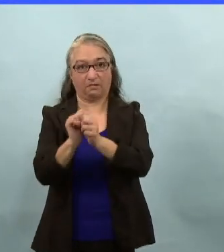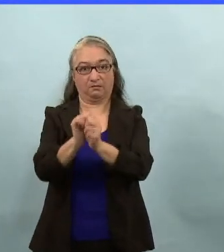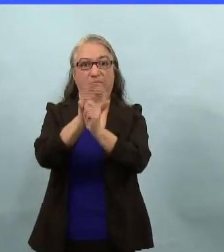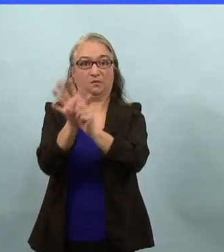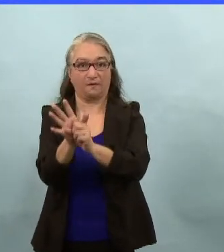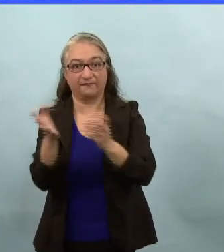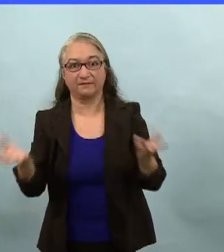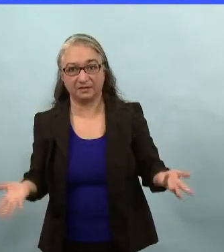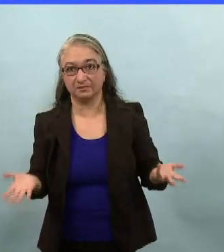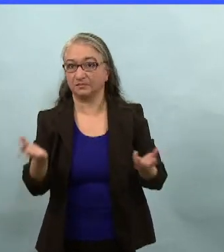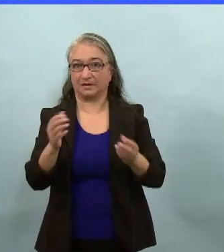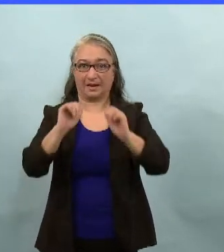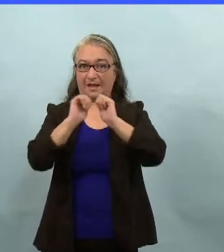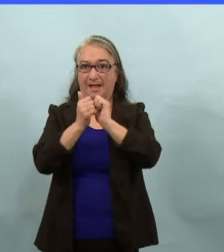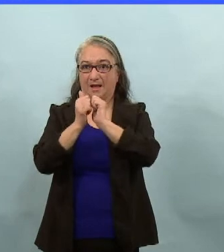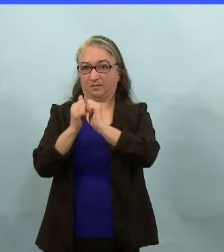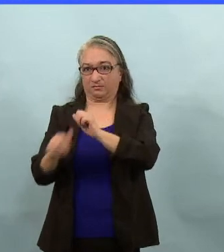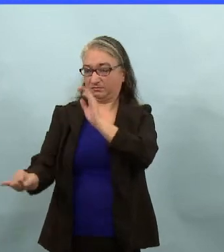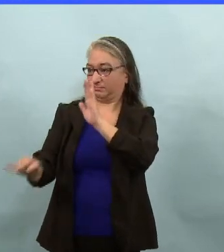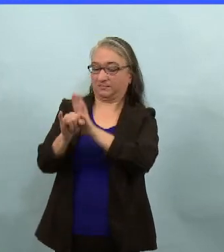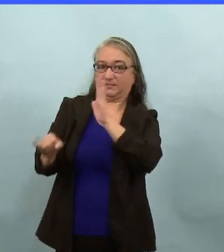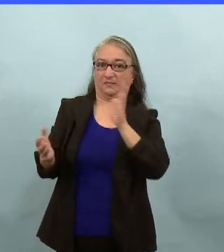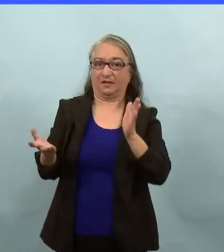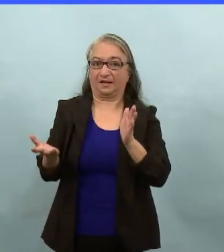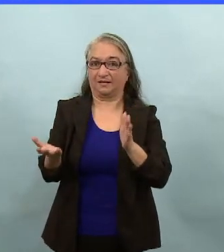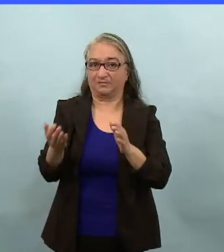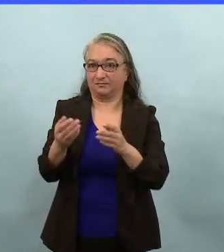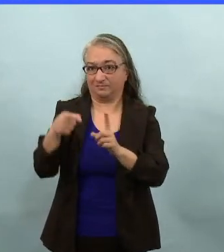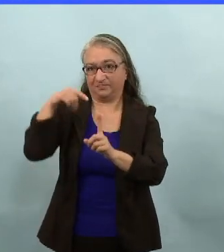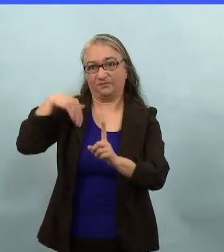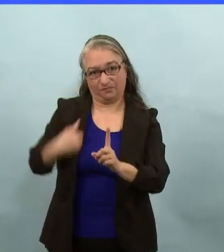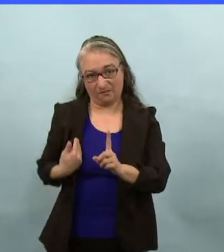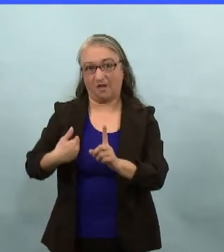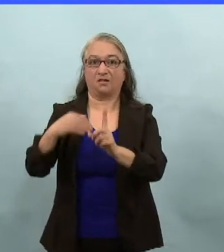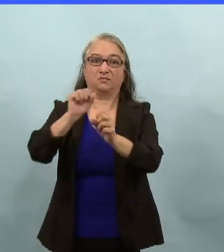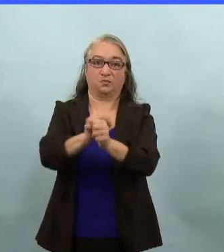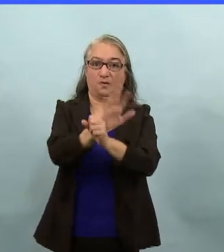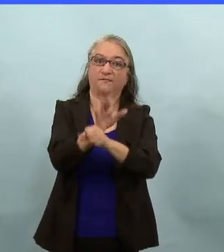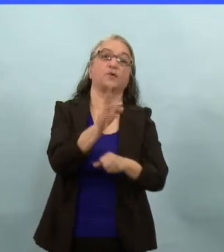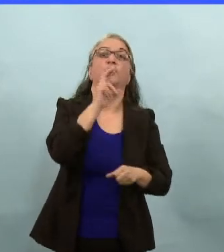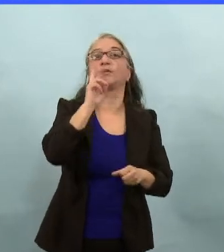well it's not blurred if you're doing the chart reviews and you're looking specifically at what